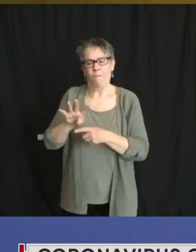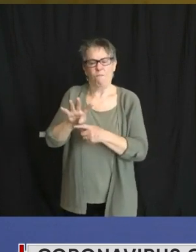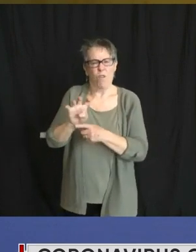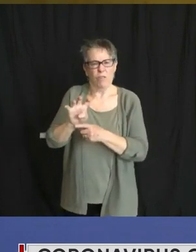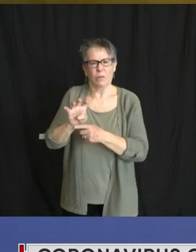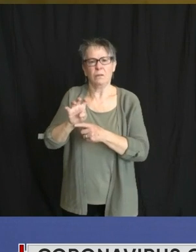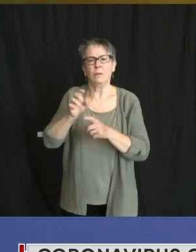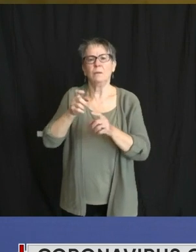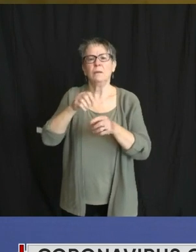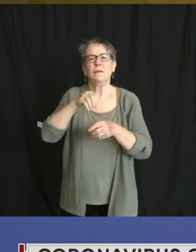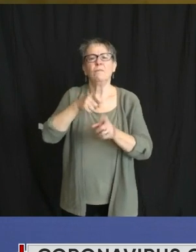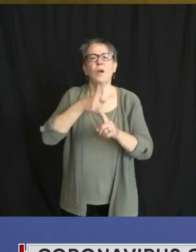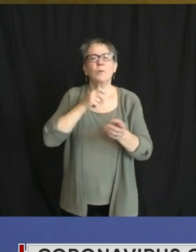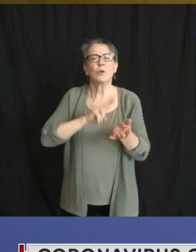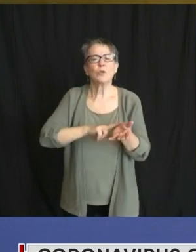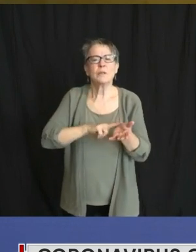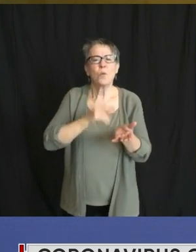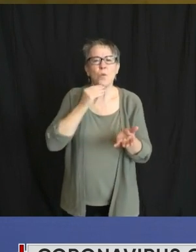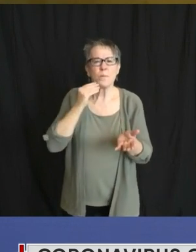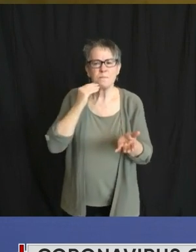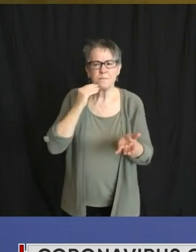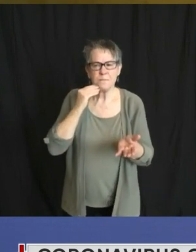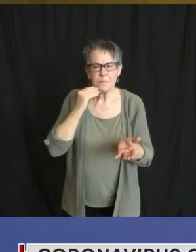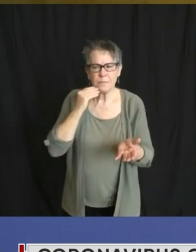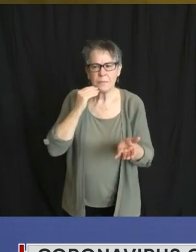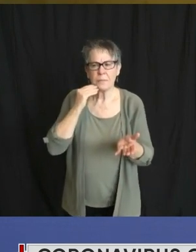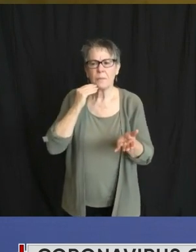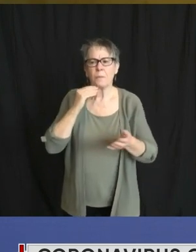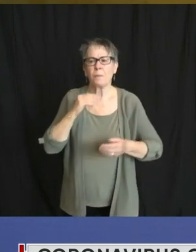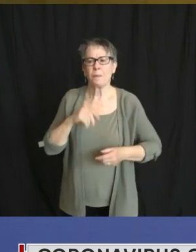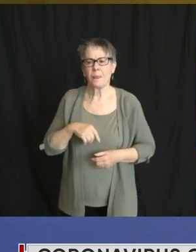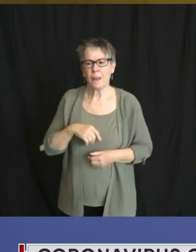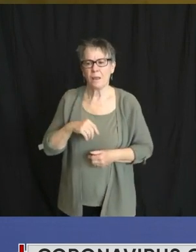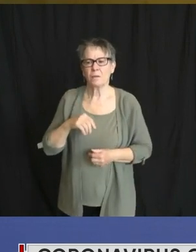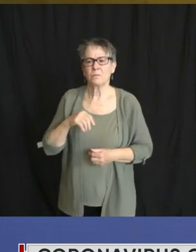COVID-19.